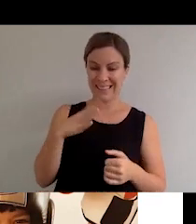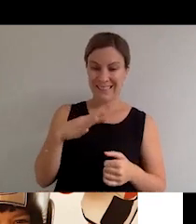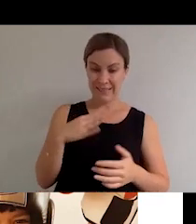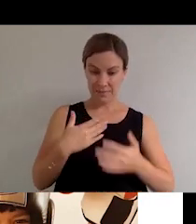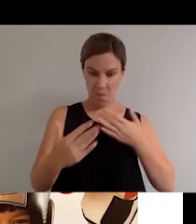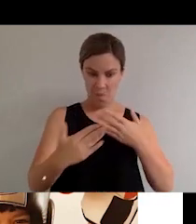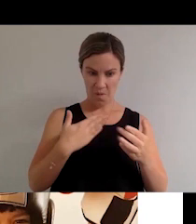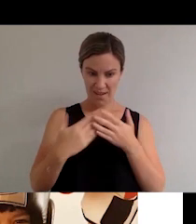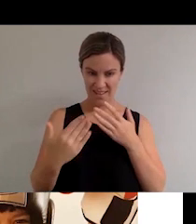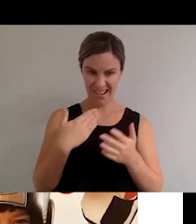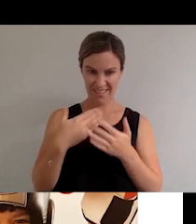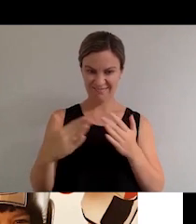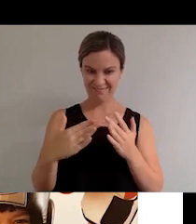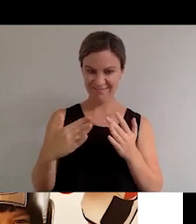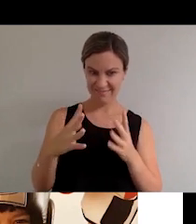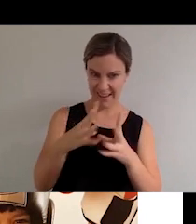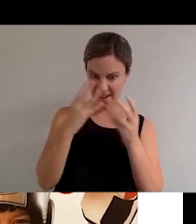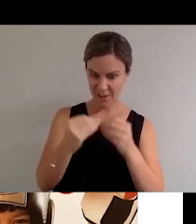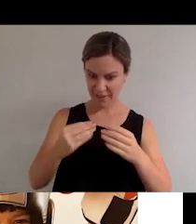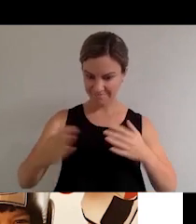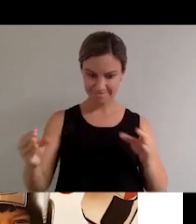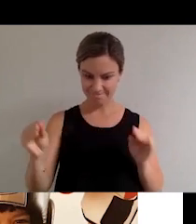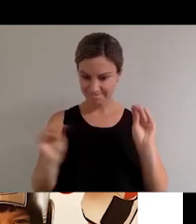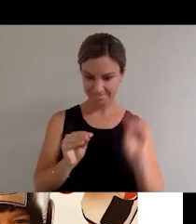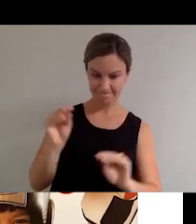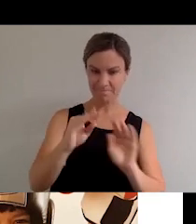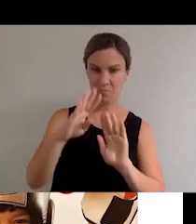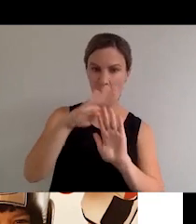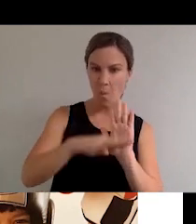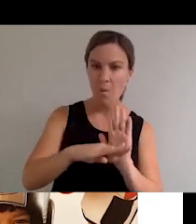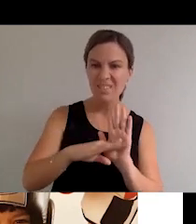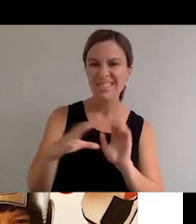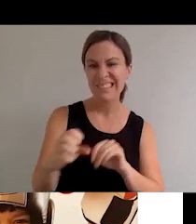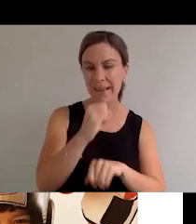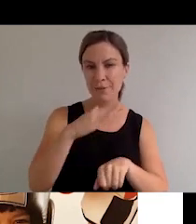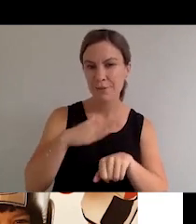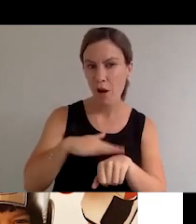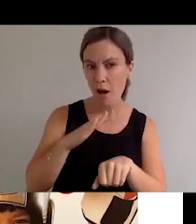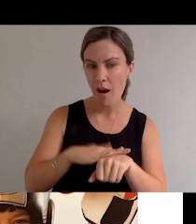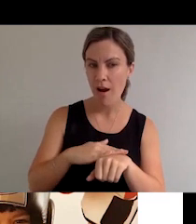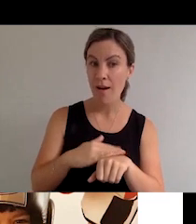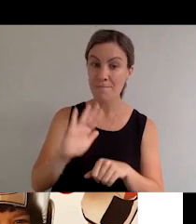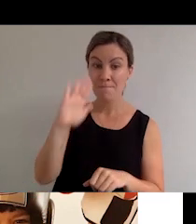I'm just going to read this bit. As I said before, when I have been running organisations, I felt very frugal and very focused on getting